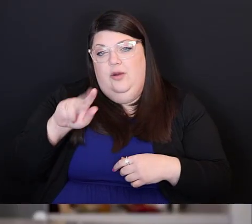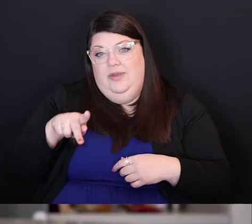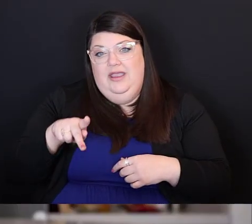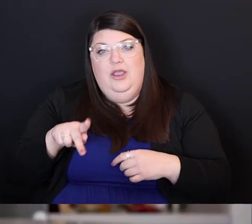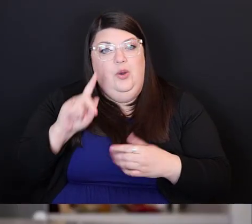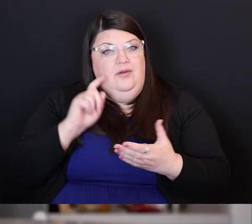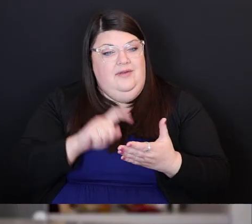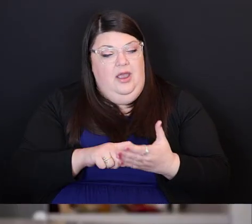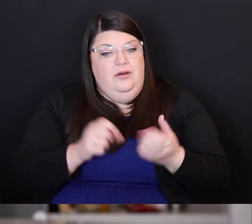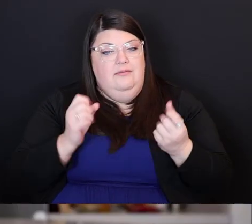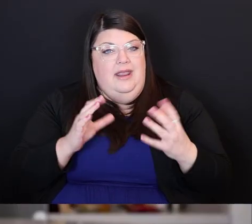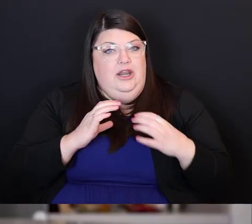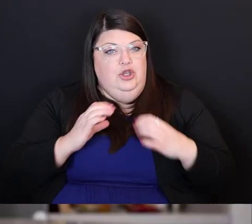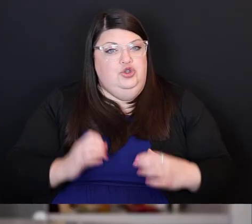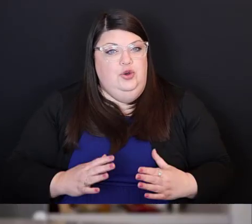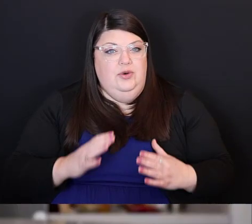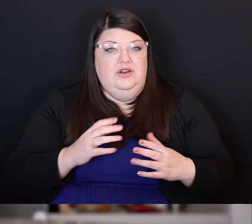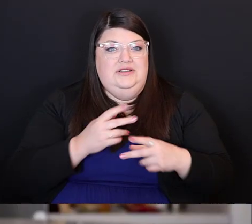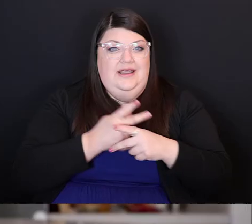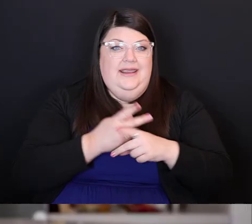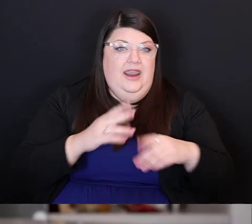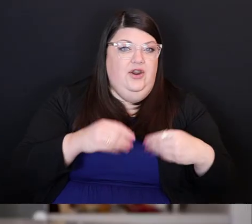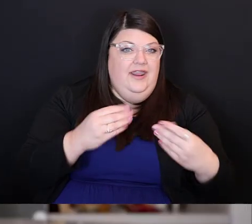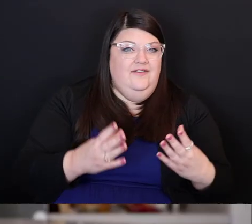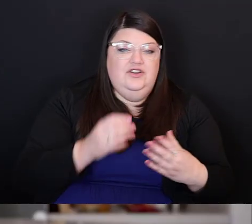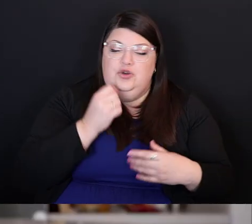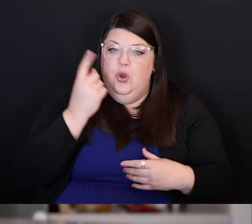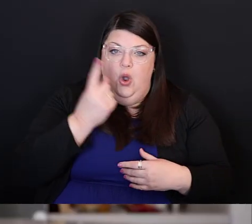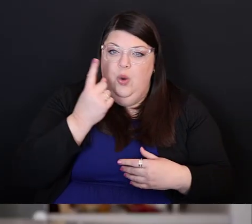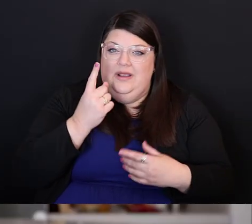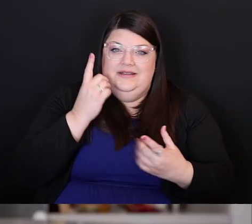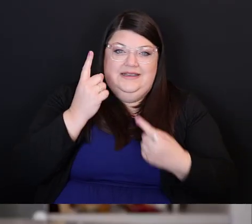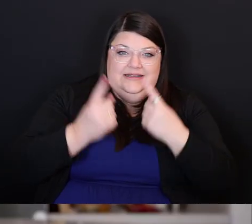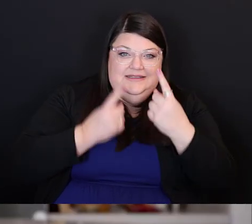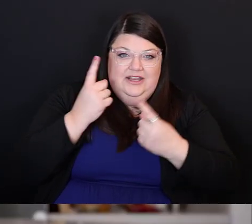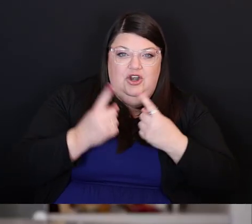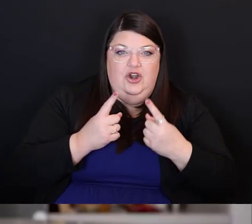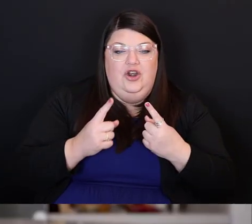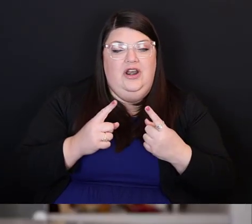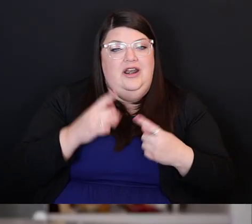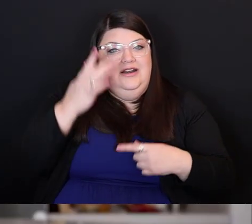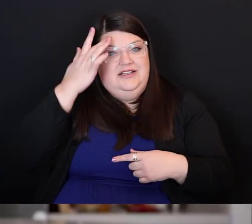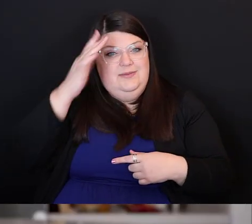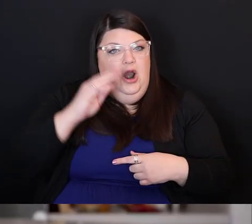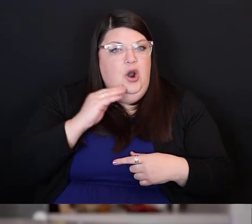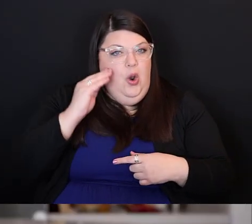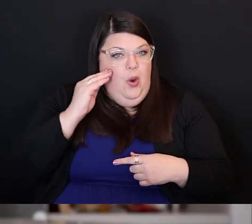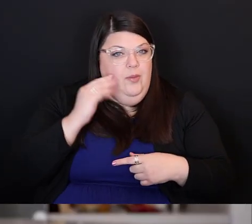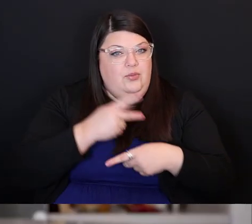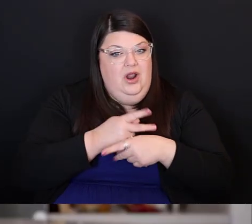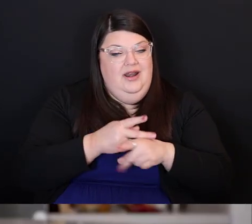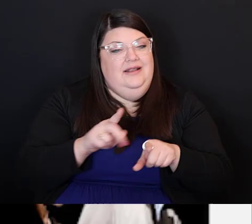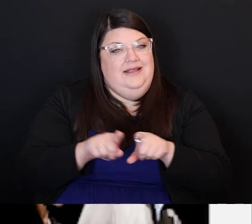caregivers don't always consider smart home products as tools for accessibility or living independently.